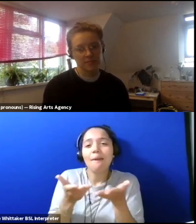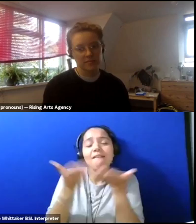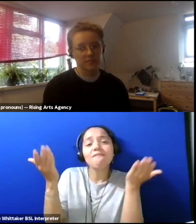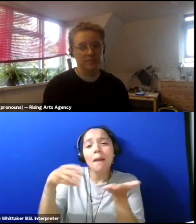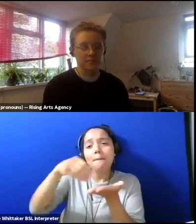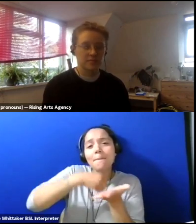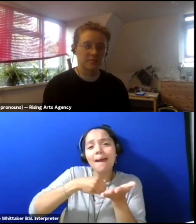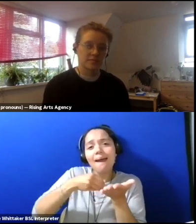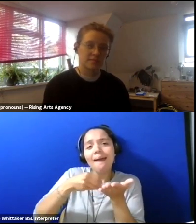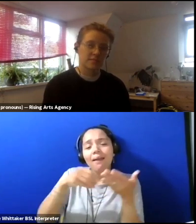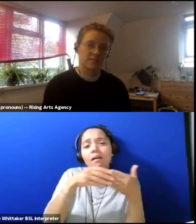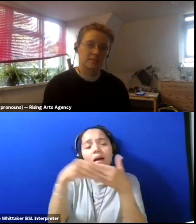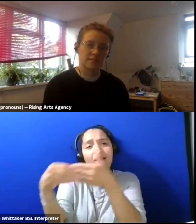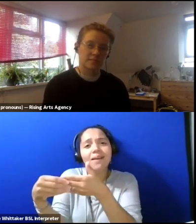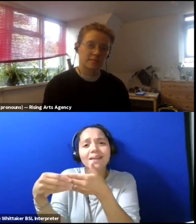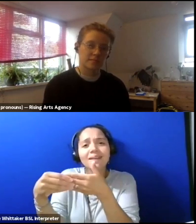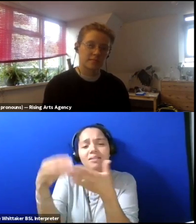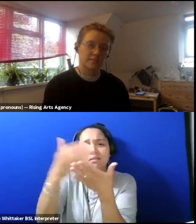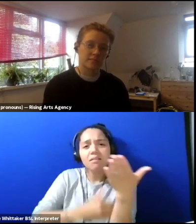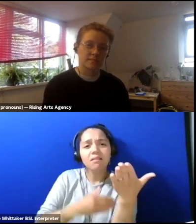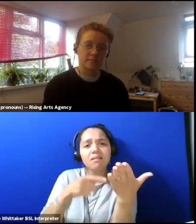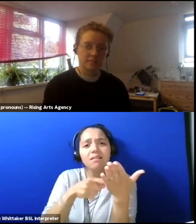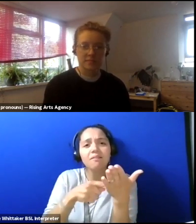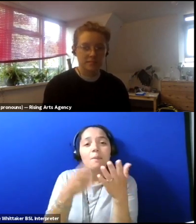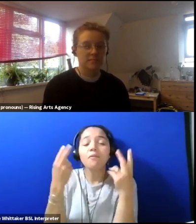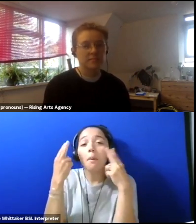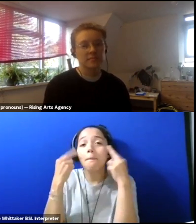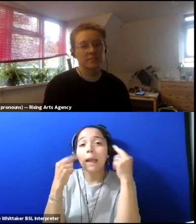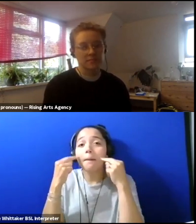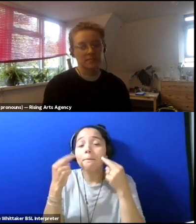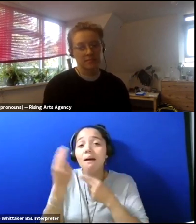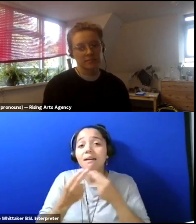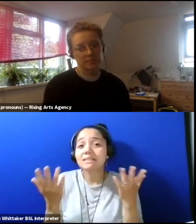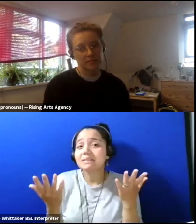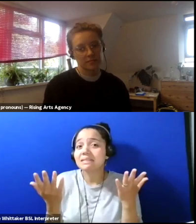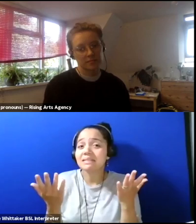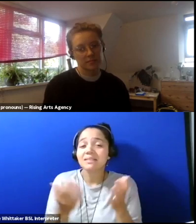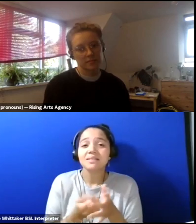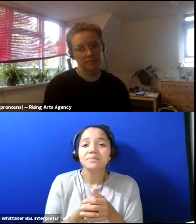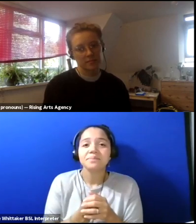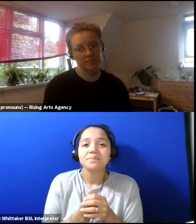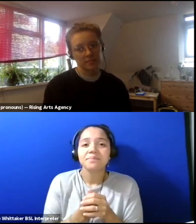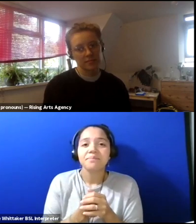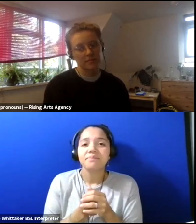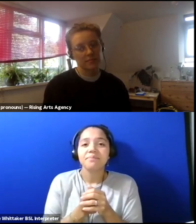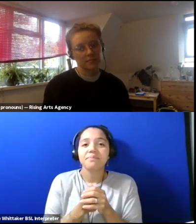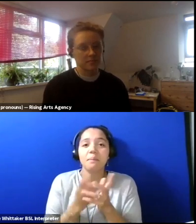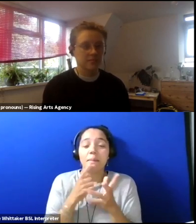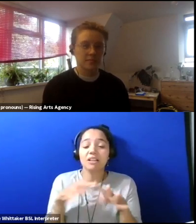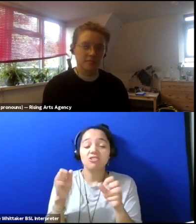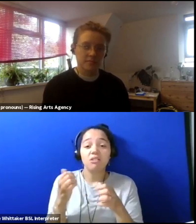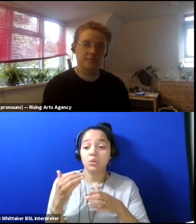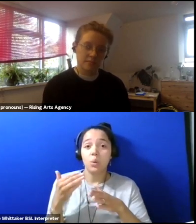for makeup artists" and and then start a working group around that.